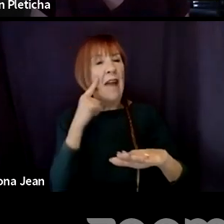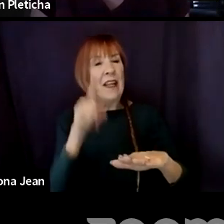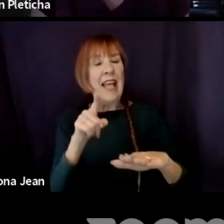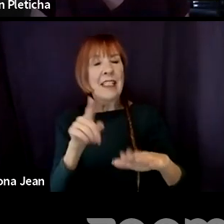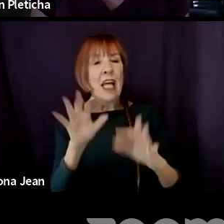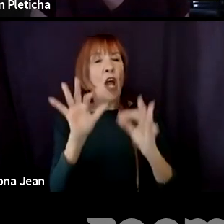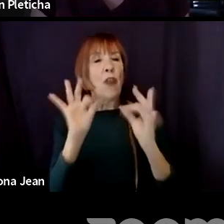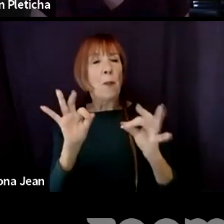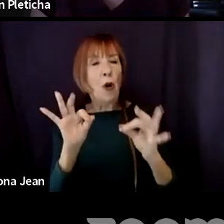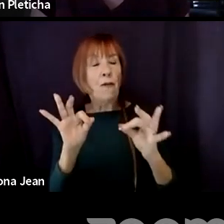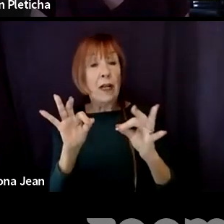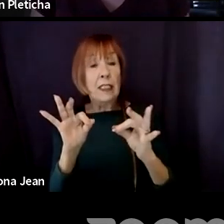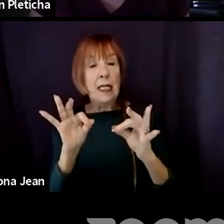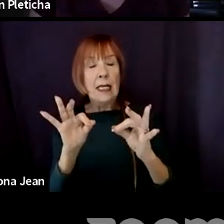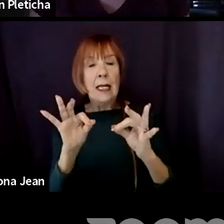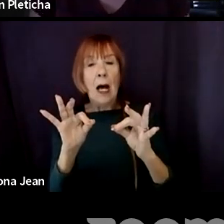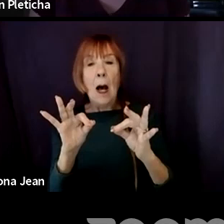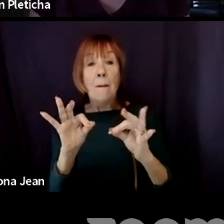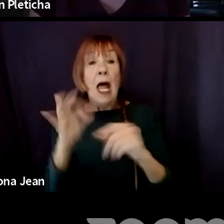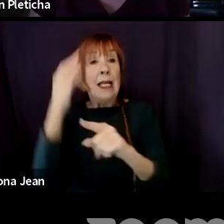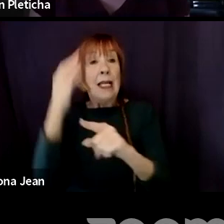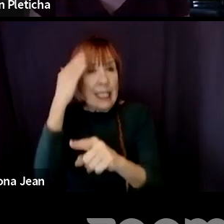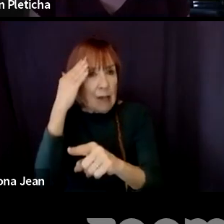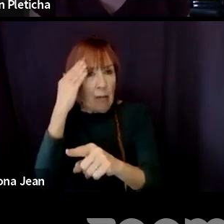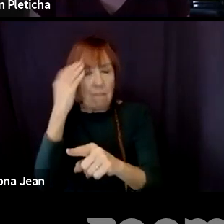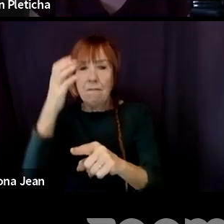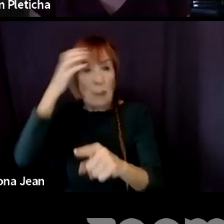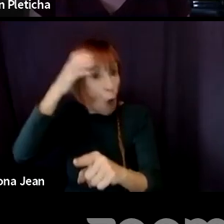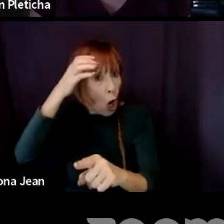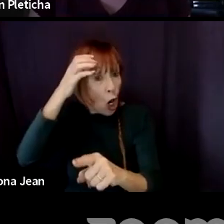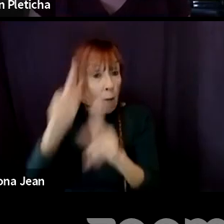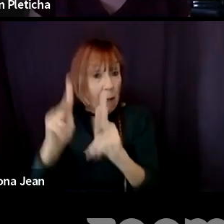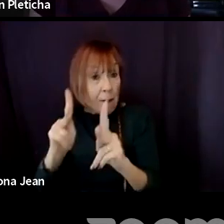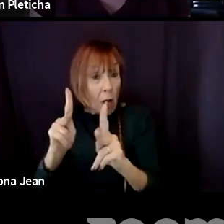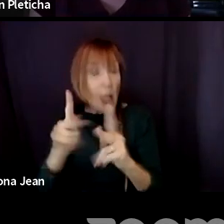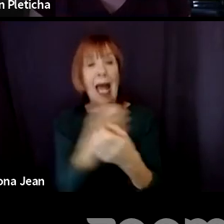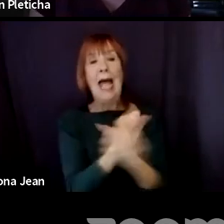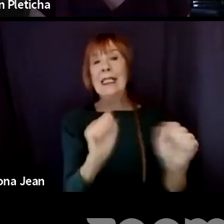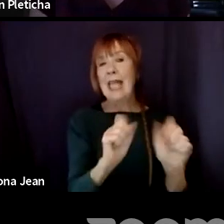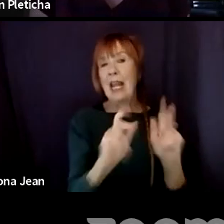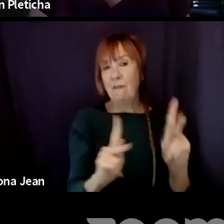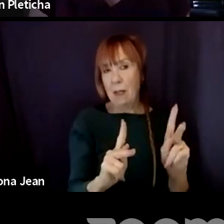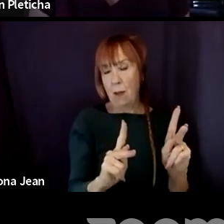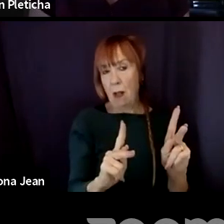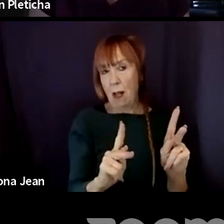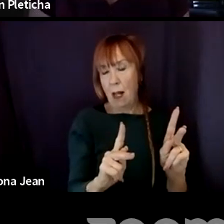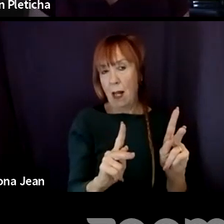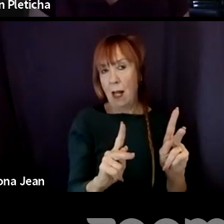of like knowledgeable people and safe people, because they know the exact struggle you're going through,